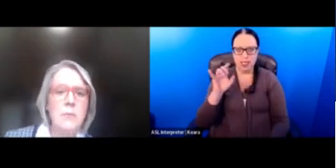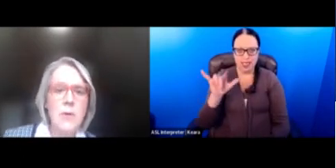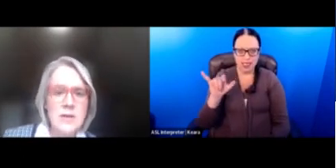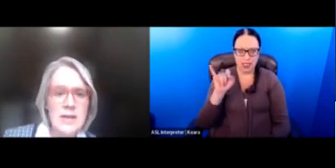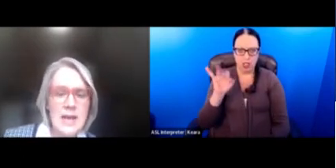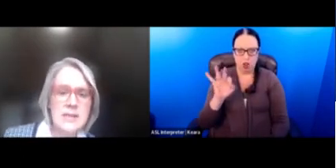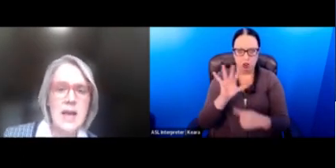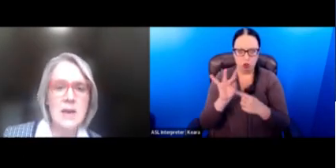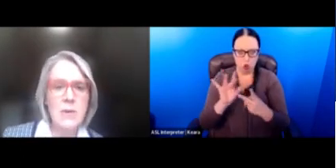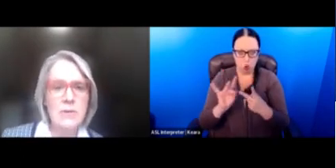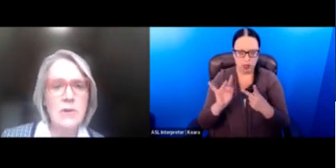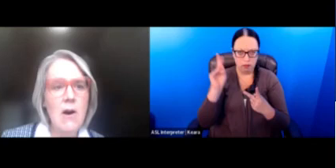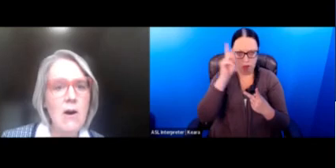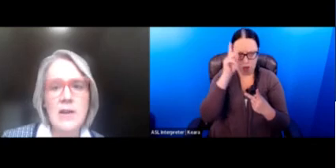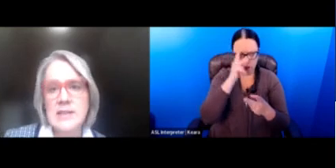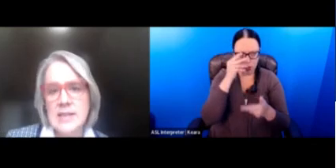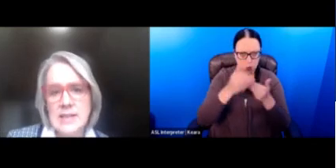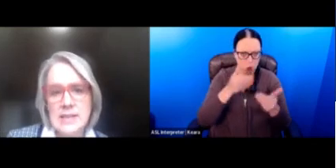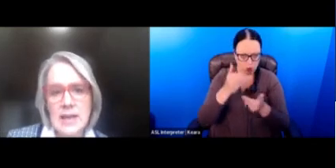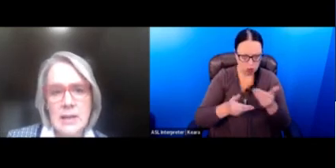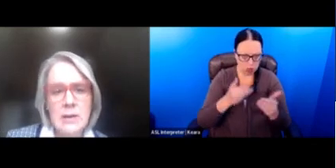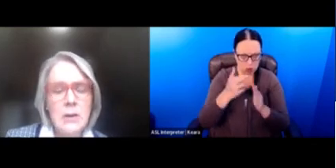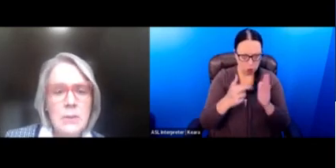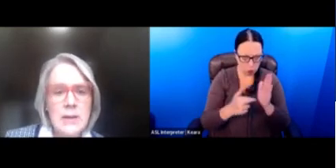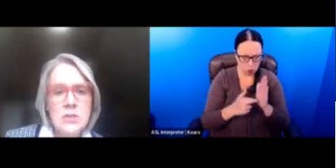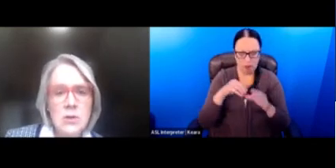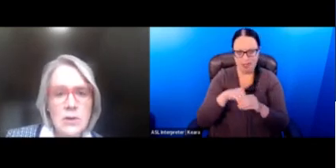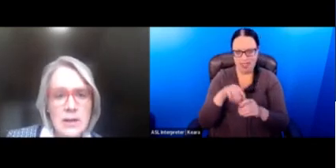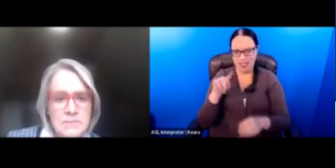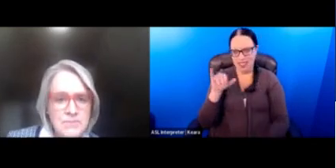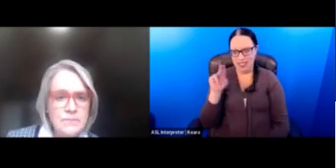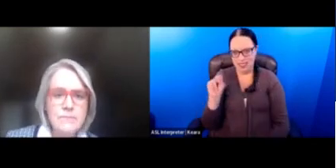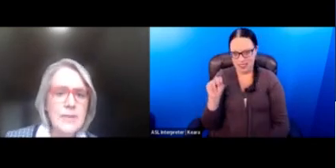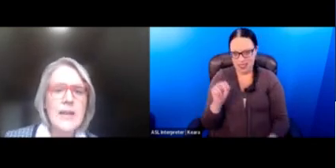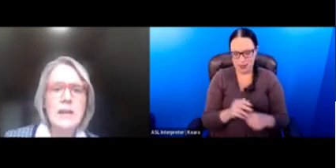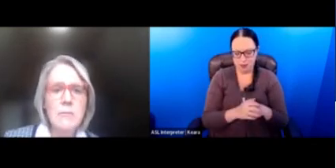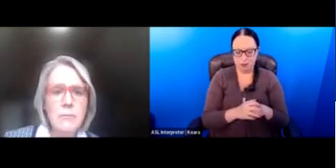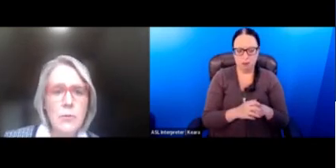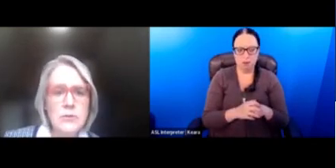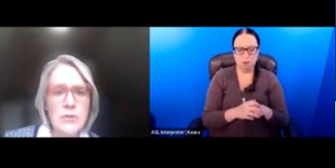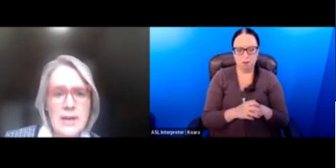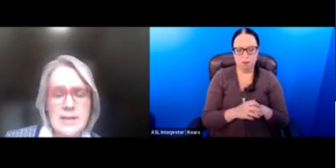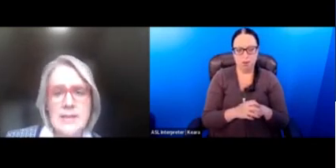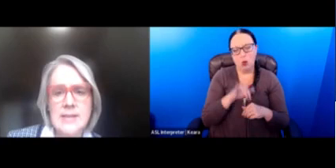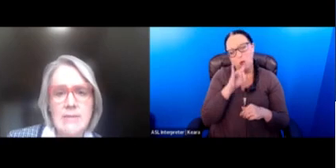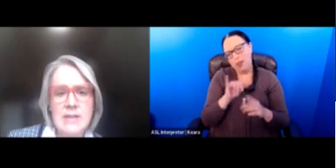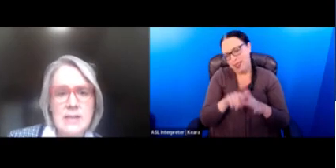started even before 2007 2007. But in 2007, Tennessee was involved in a person centered